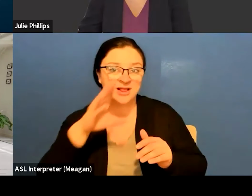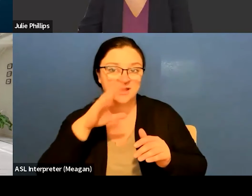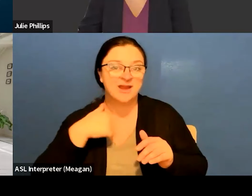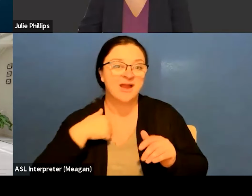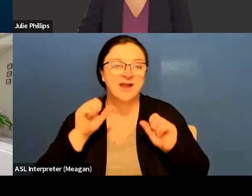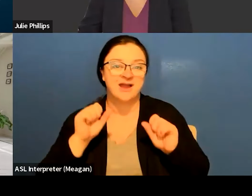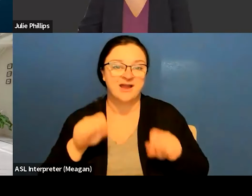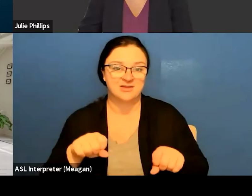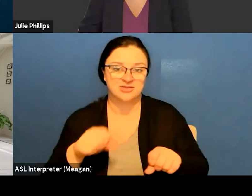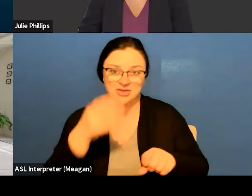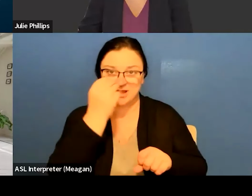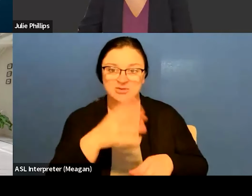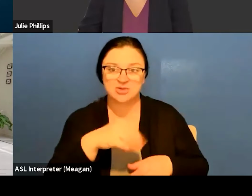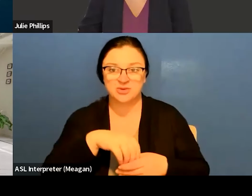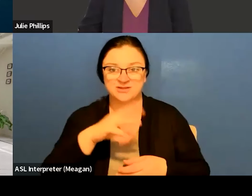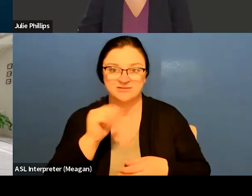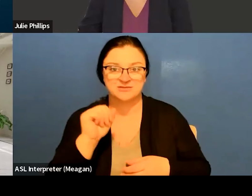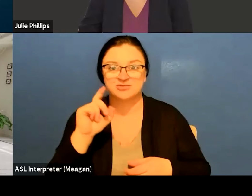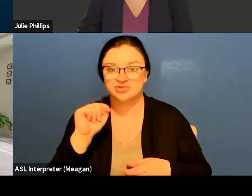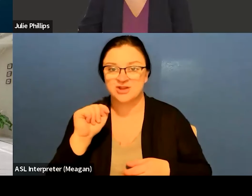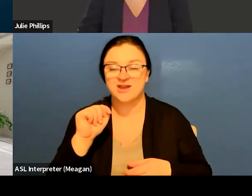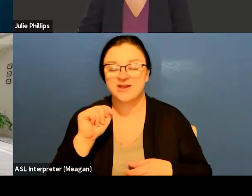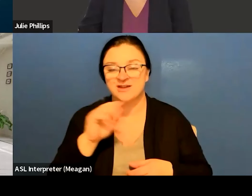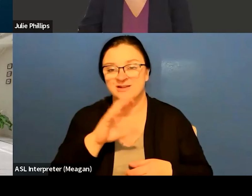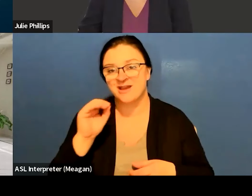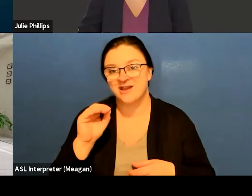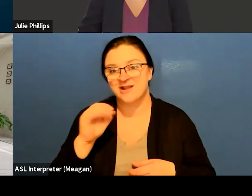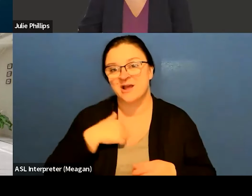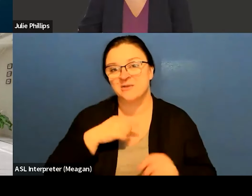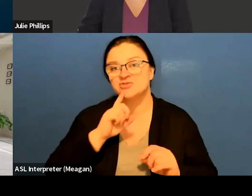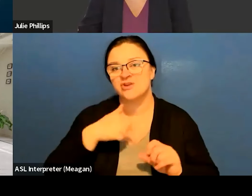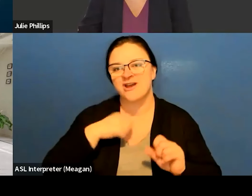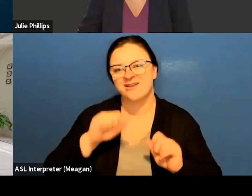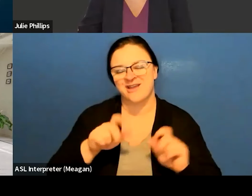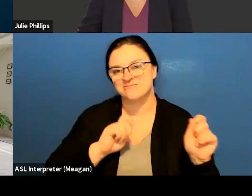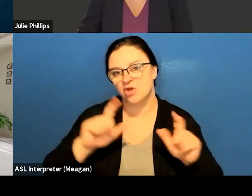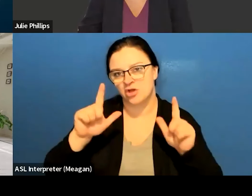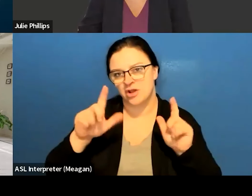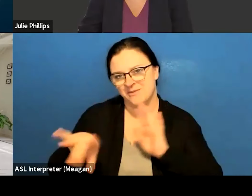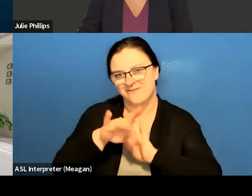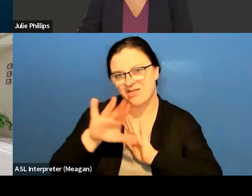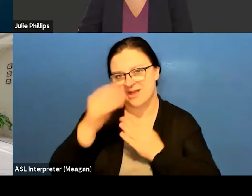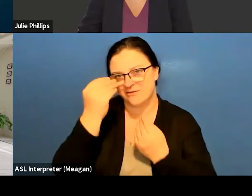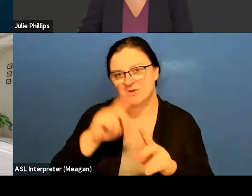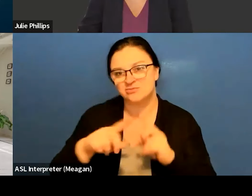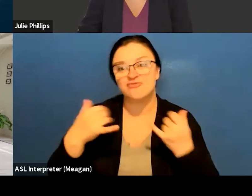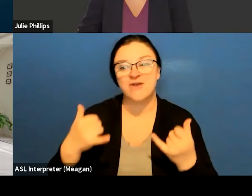I'll put my email in the chat, and I'm sure I could pull it up, but I just don't have it readily accessible.